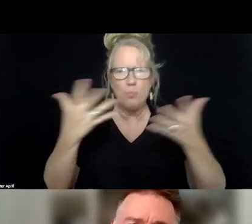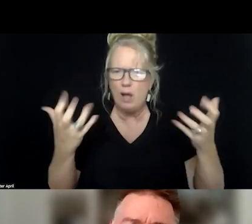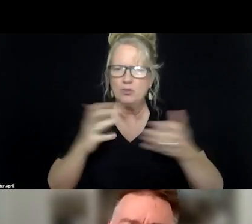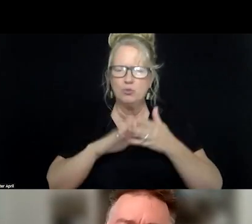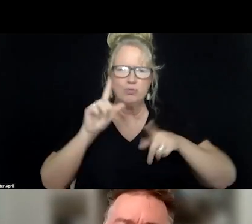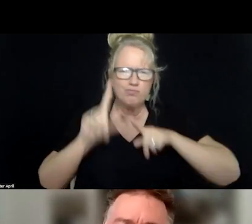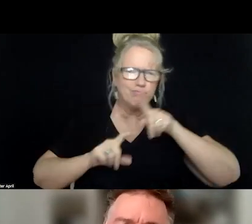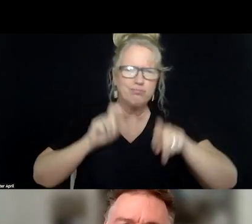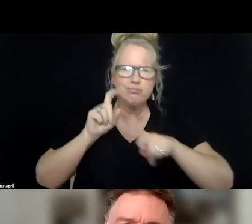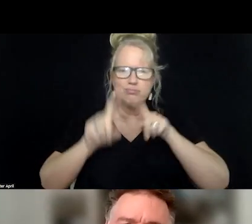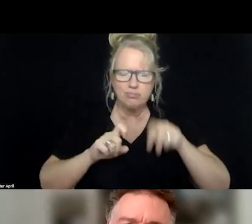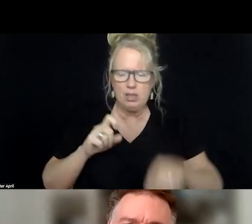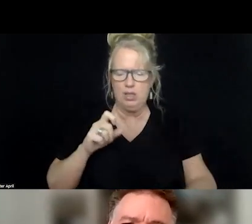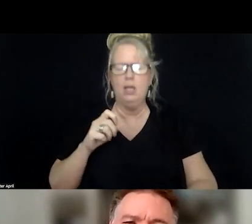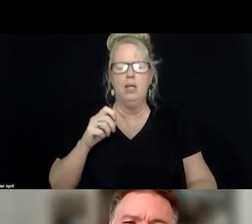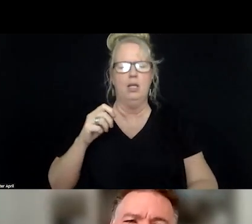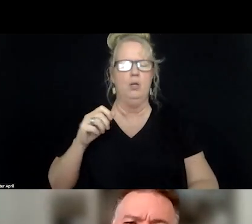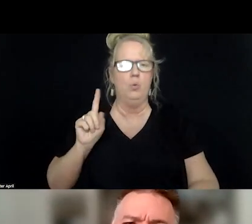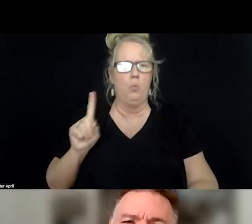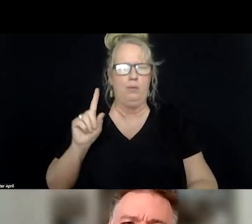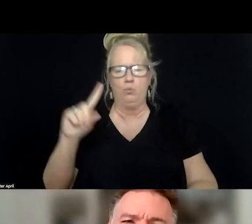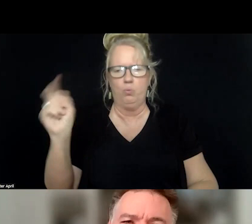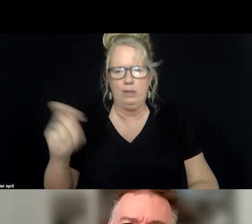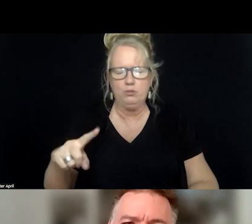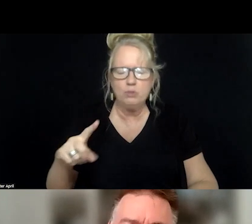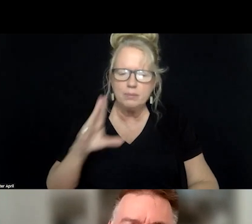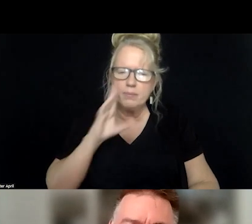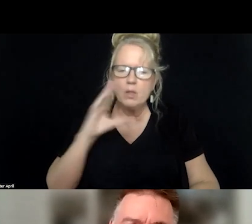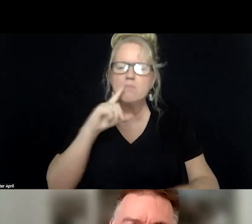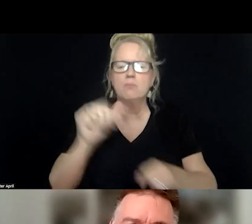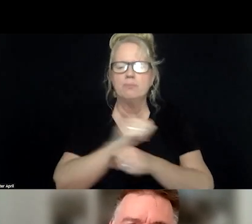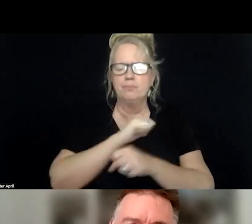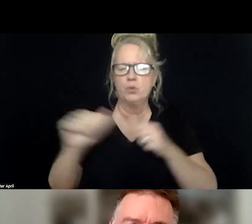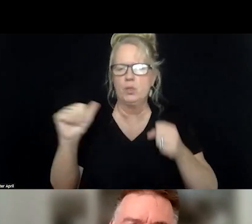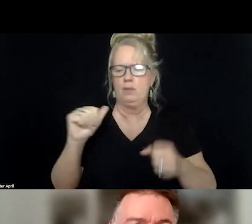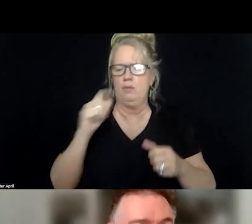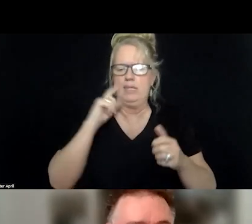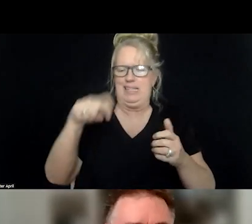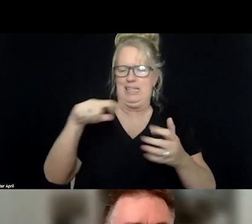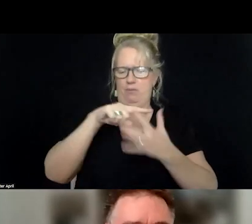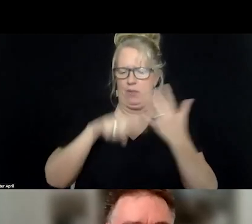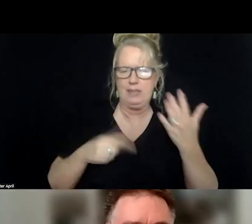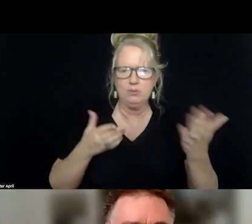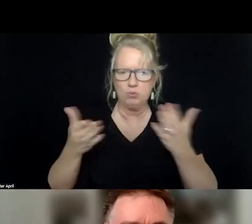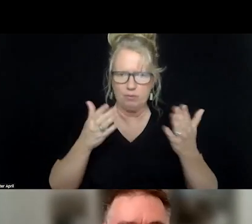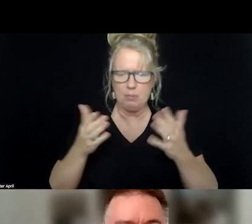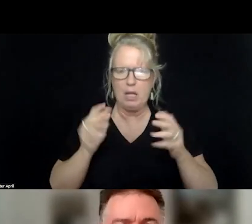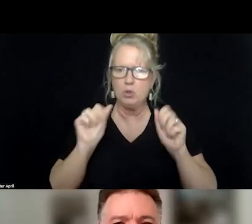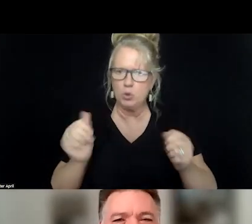ONE OF THE QUESTIONS YOU WANT TO ASK IS ONE IS OUR ACTUAL NEED FOR THESE SERVICES? SHOULD BE ABLE TO QUANTIFY IT IN SOME WAY.